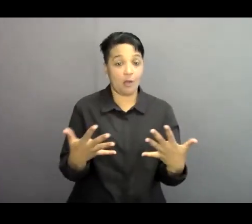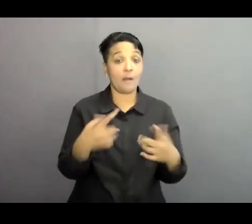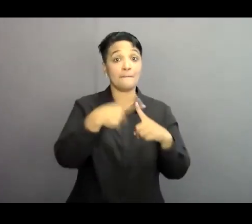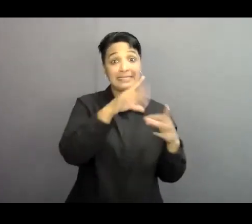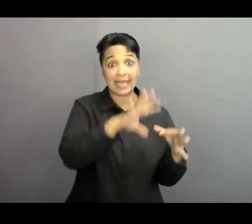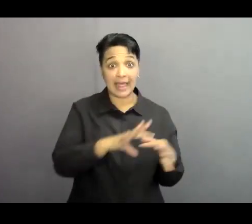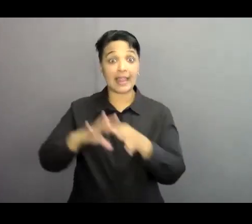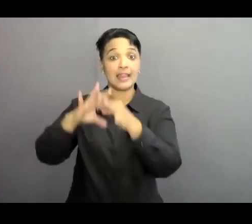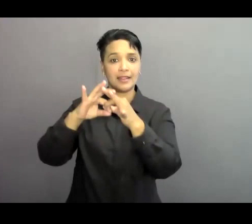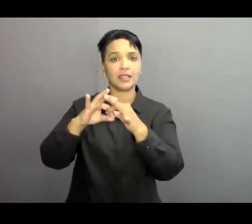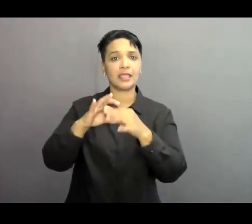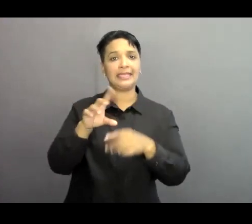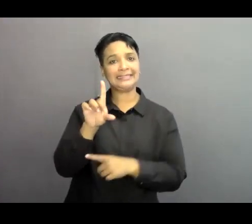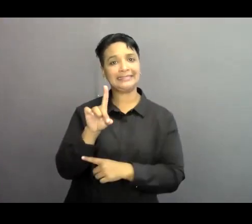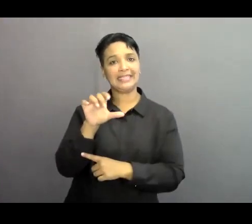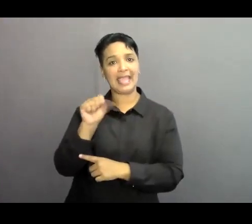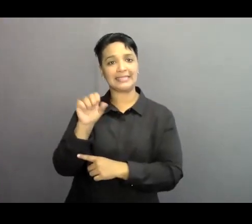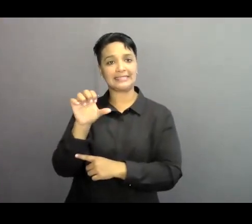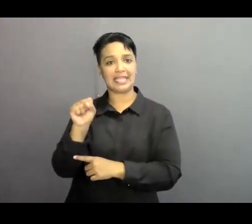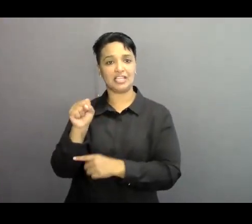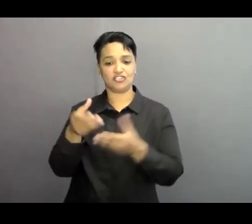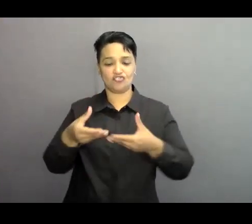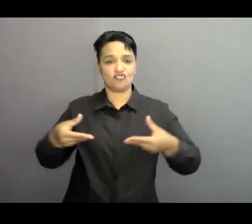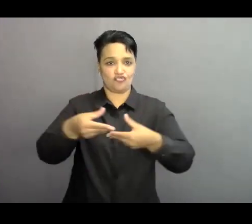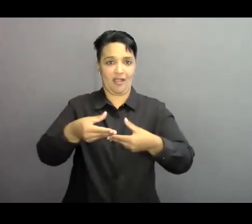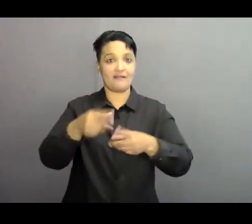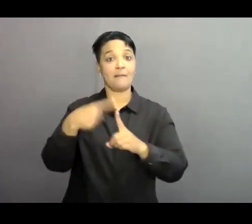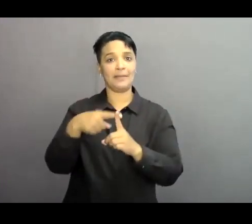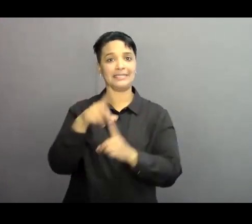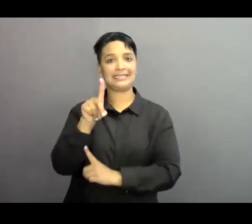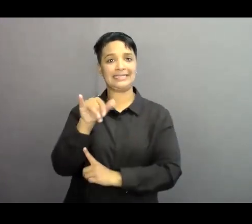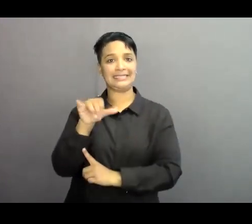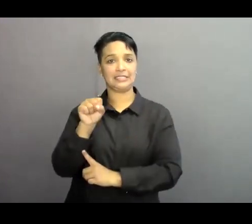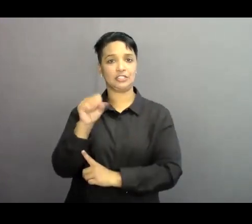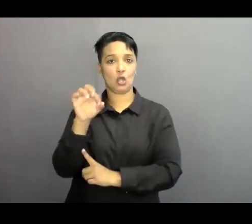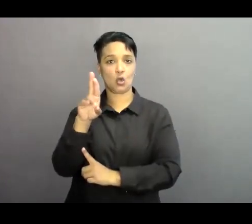on the DSS drive on the registration website for summer school. So, hopefully,